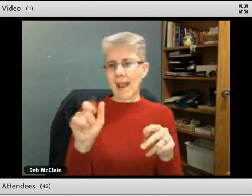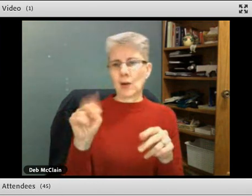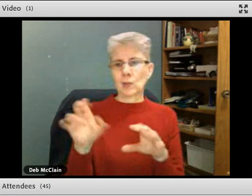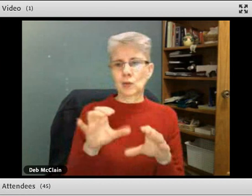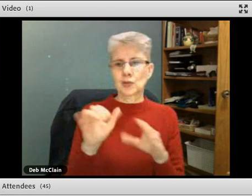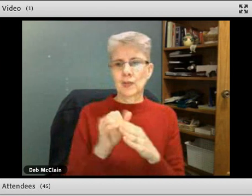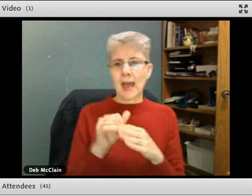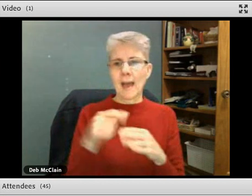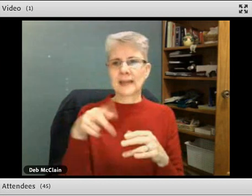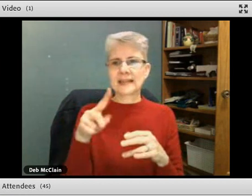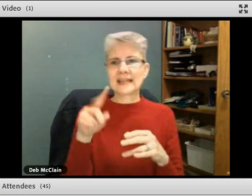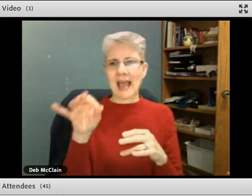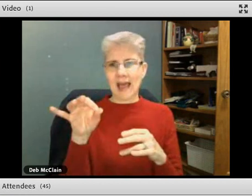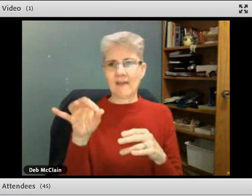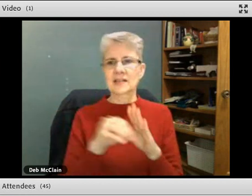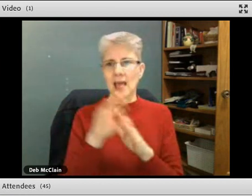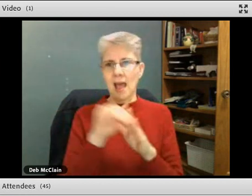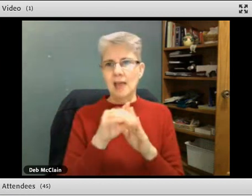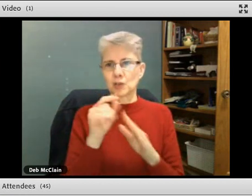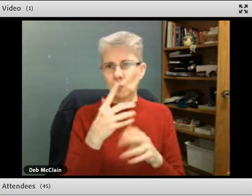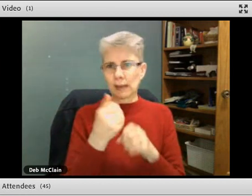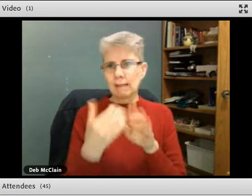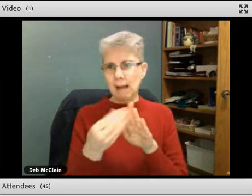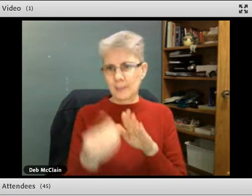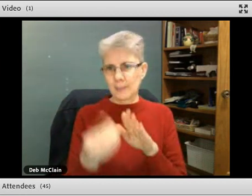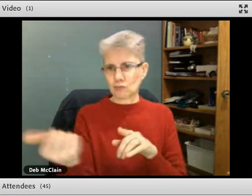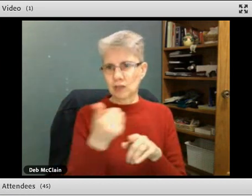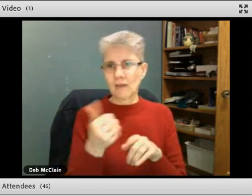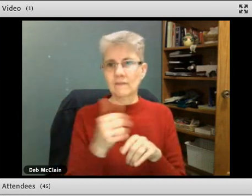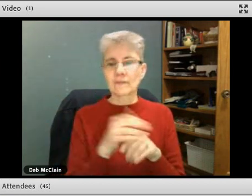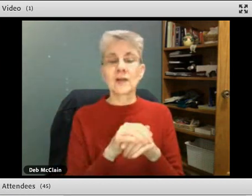So, hopefully, too, the PDF will have the highlighting.